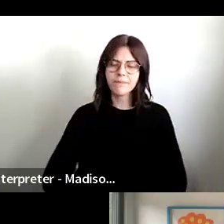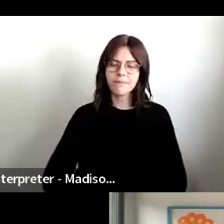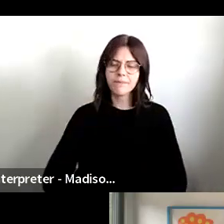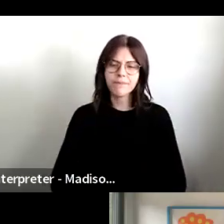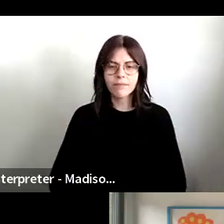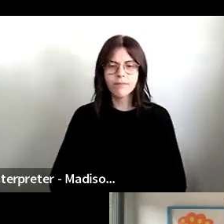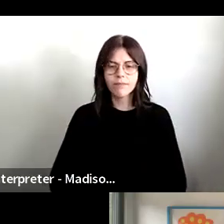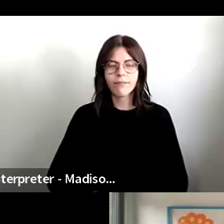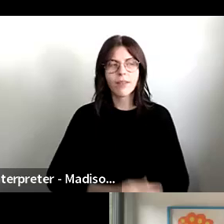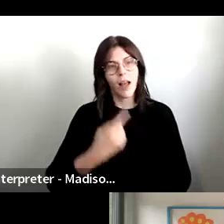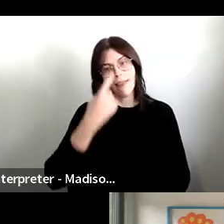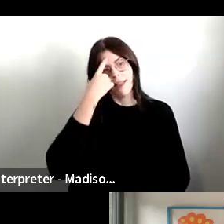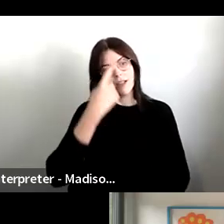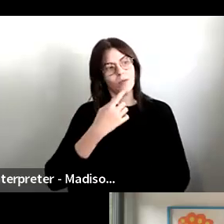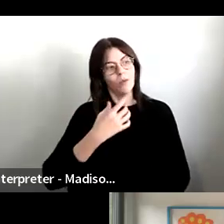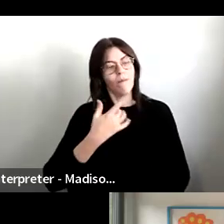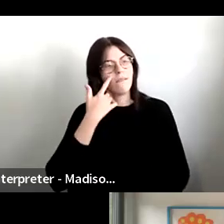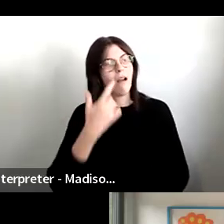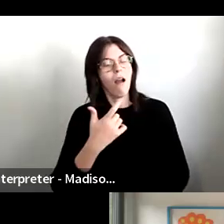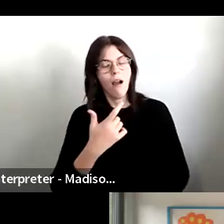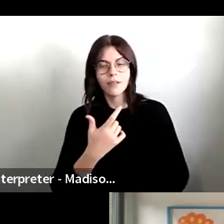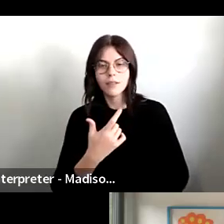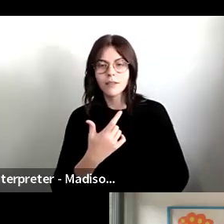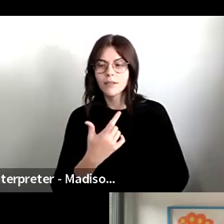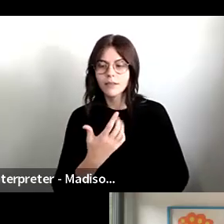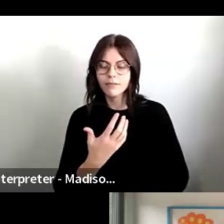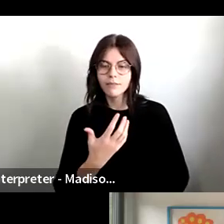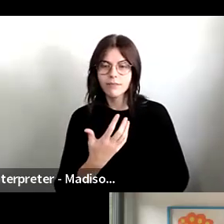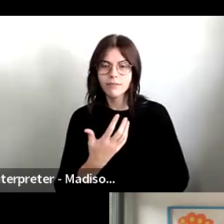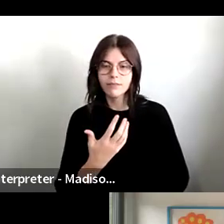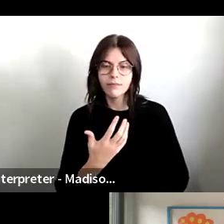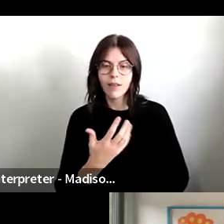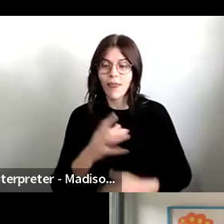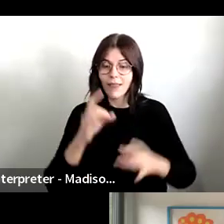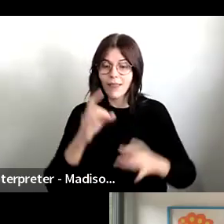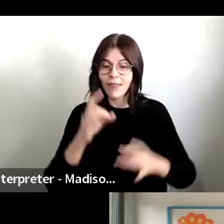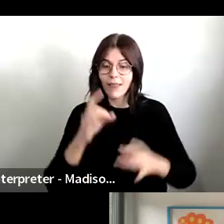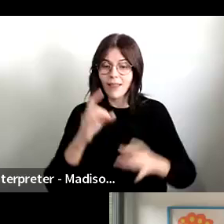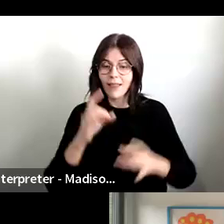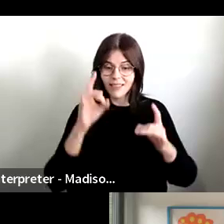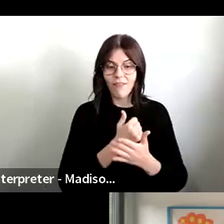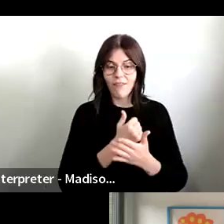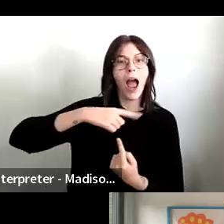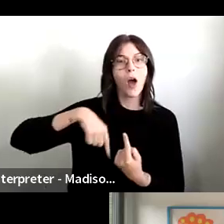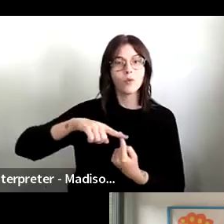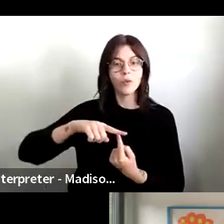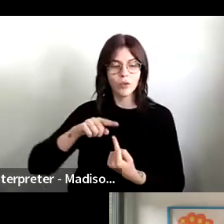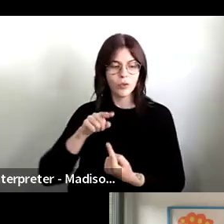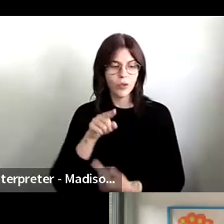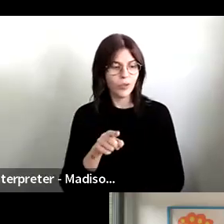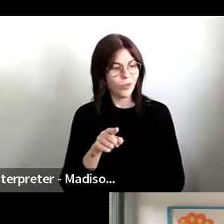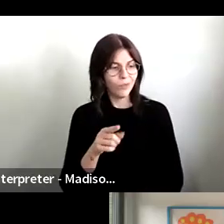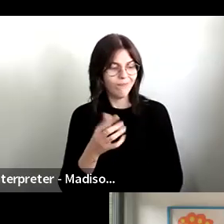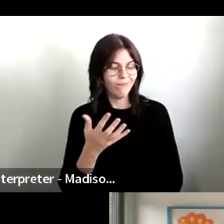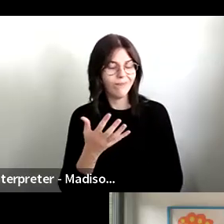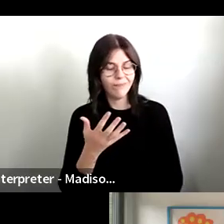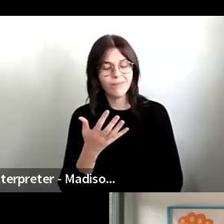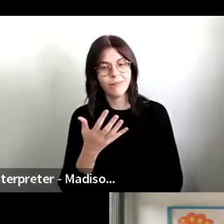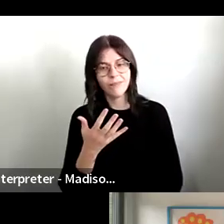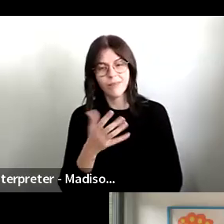And I think you will find, the beginning of each round, they probably take a bit longer,